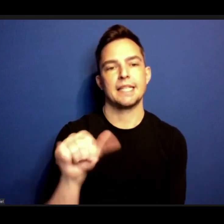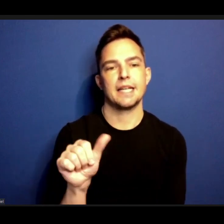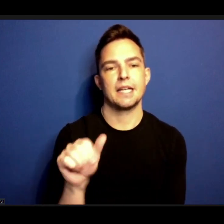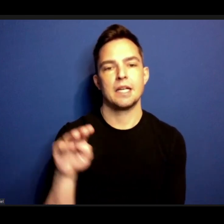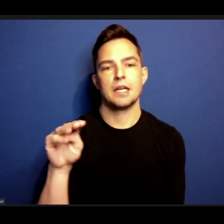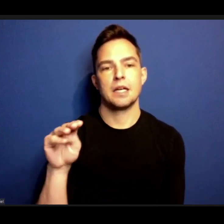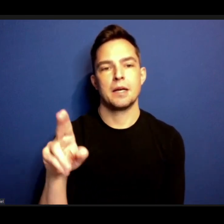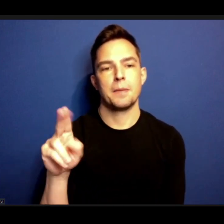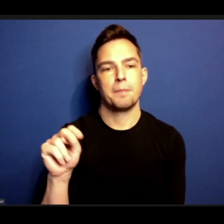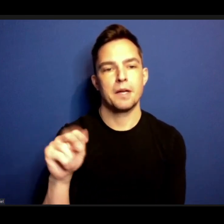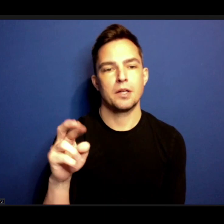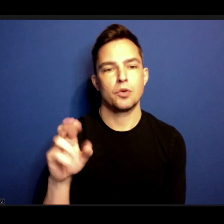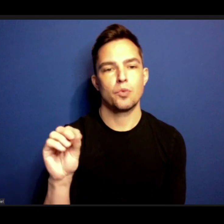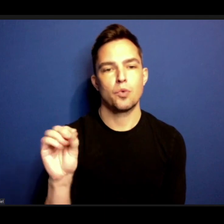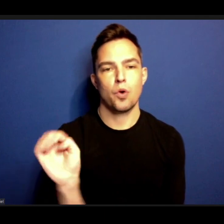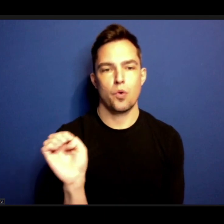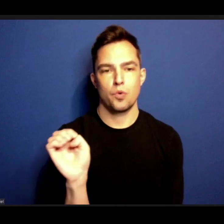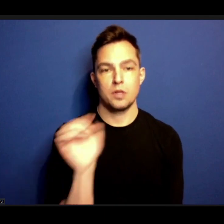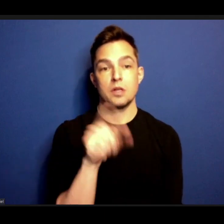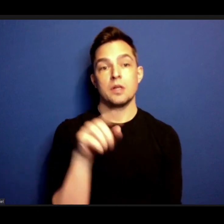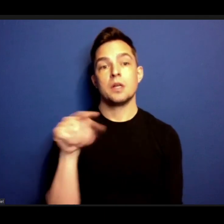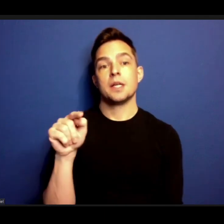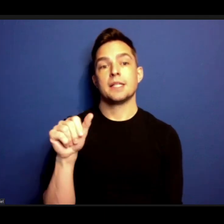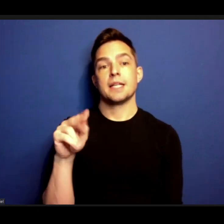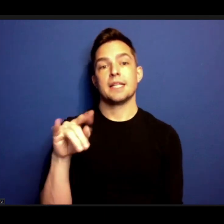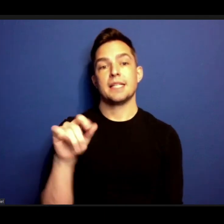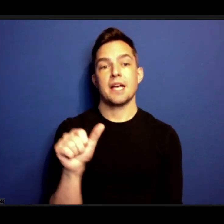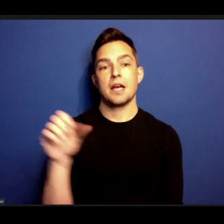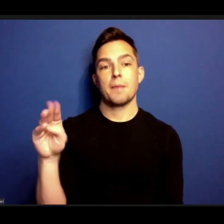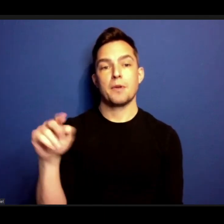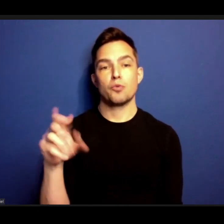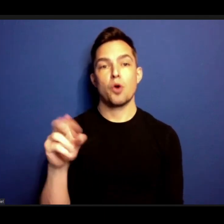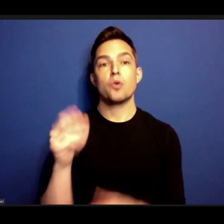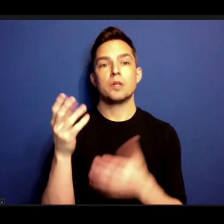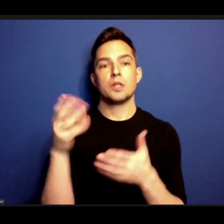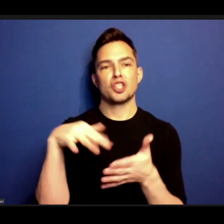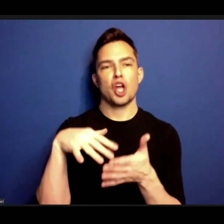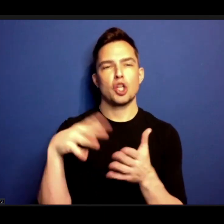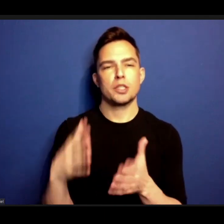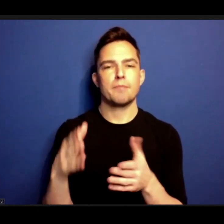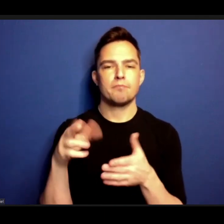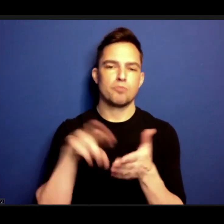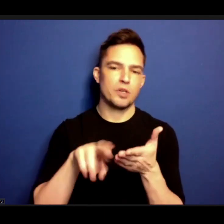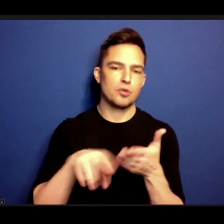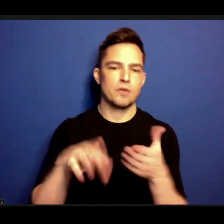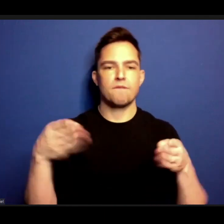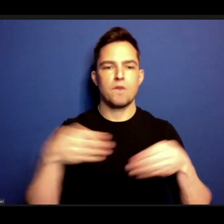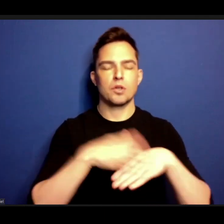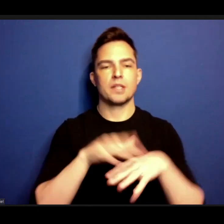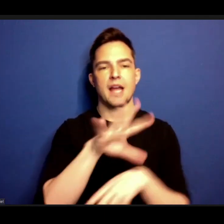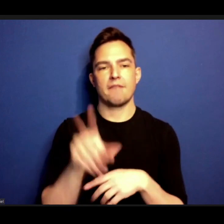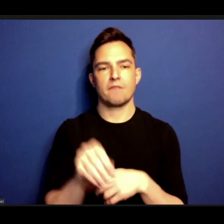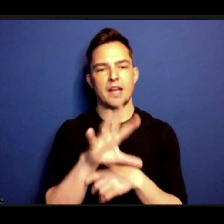Tanitia Munroe's scholarship and research is focused on African and African Caribbean,